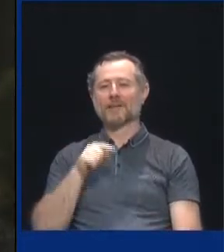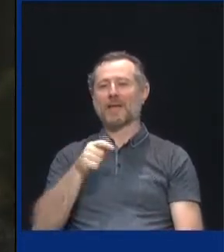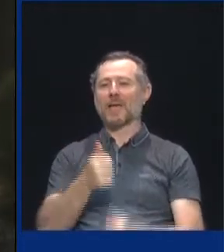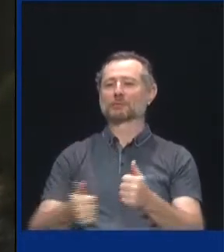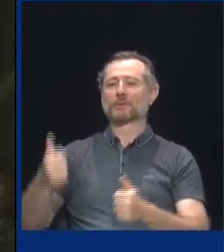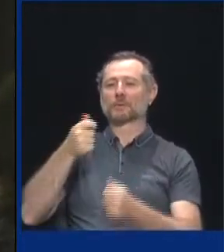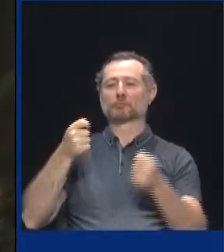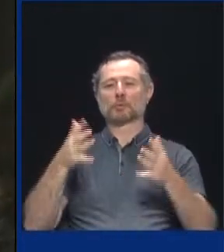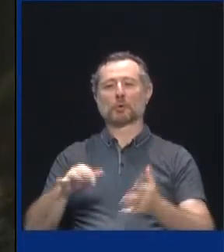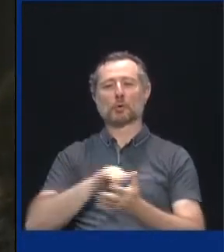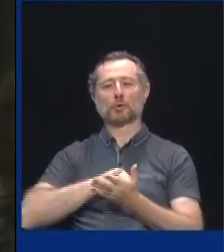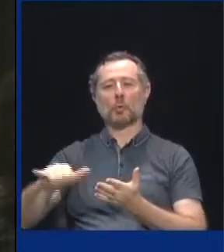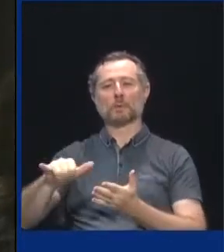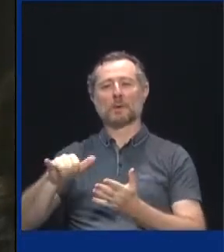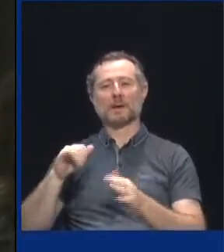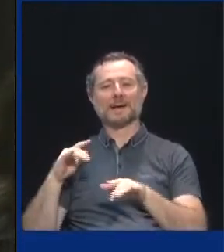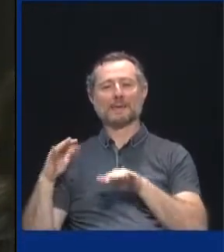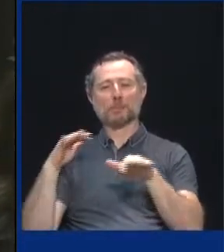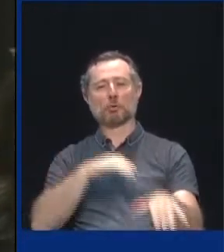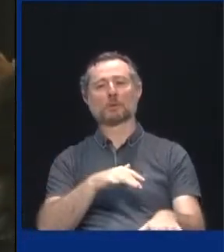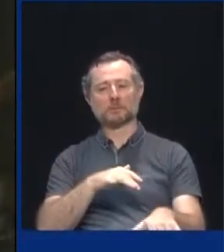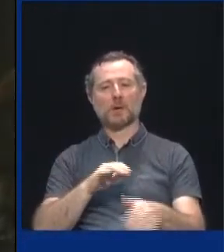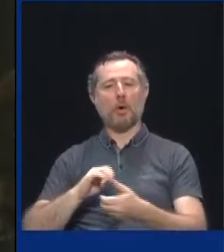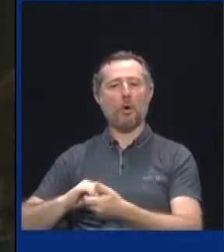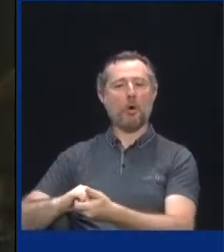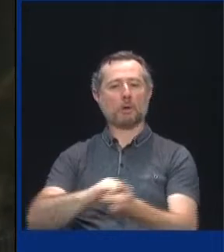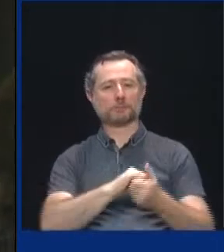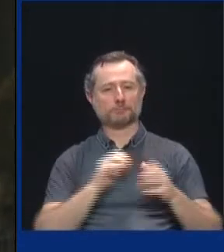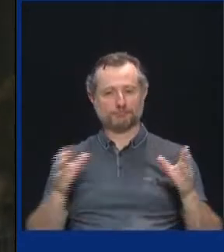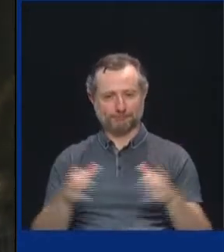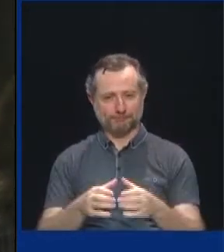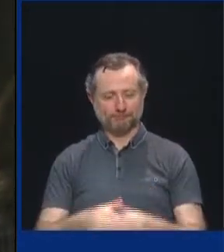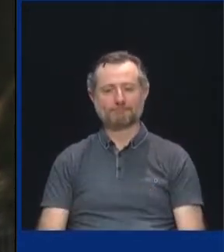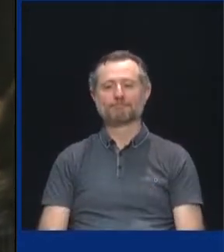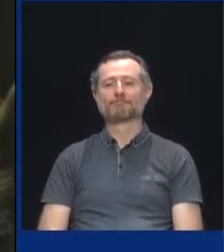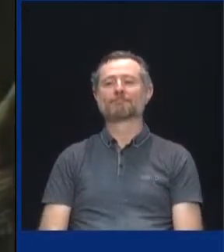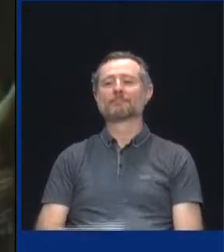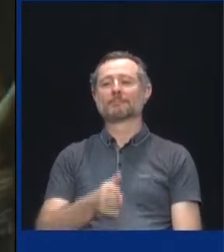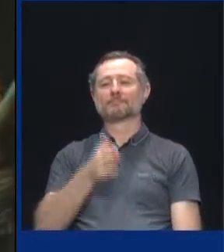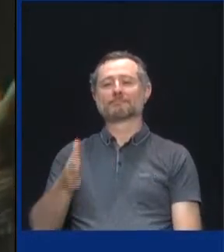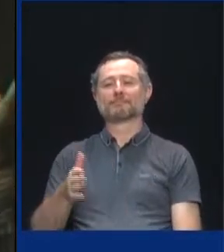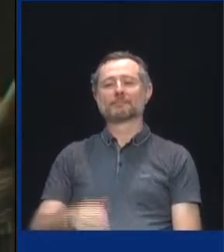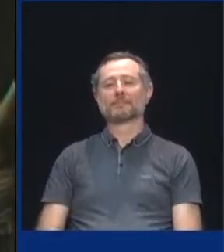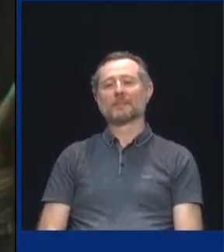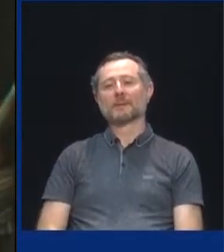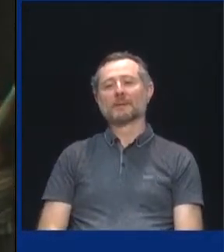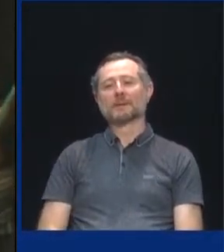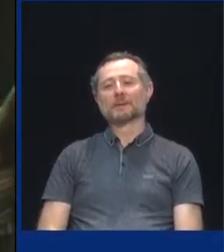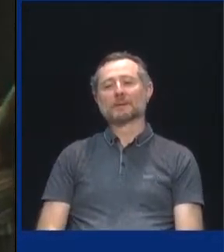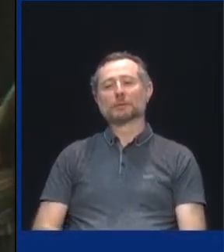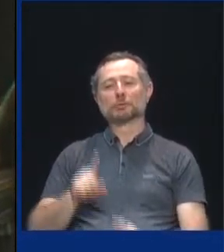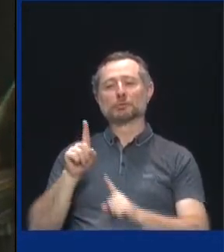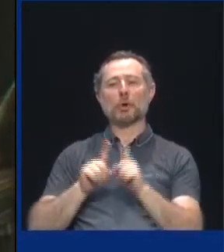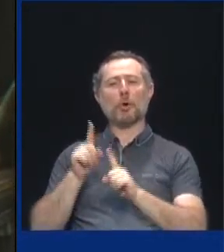MARAD IS TO HER LEFT EXECUTIVE DIRECTOR OF THE NEW YORK IMMIGRATION COALITION. WE THANK HIM VERY MUCH FOR BEING HERE. THANK YOU.